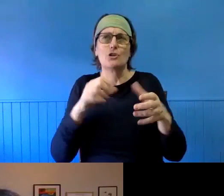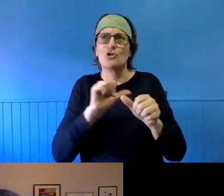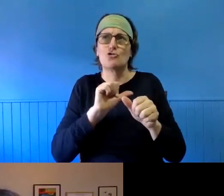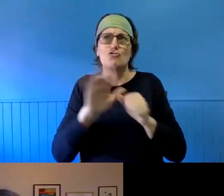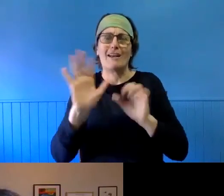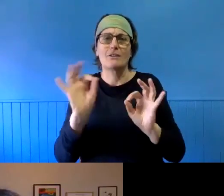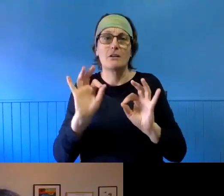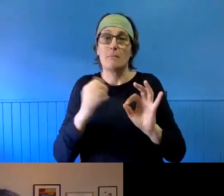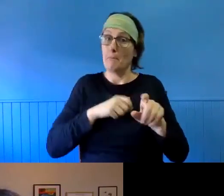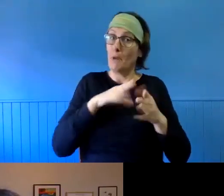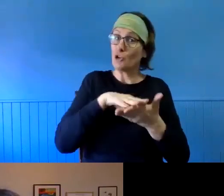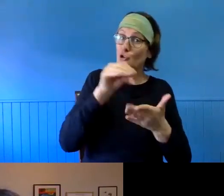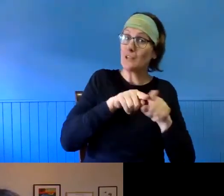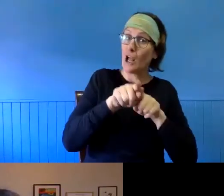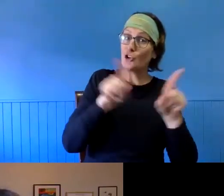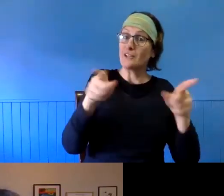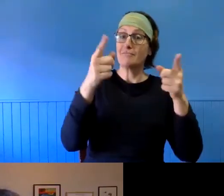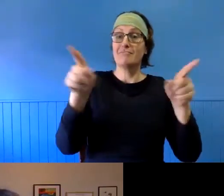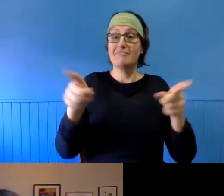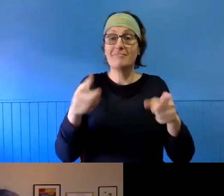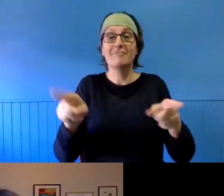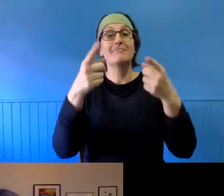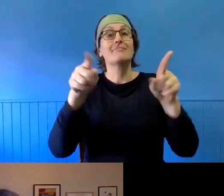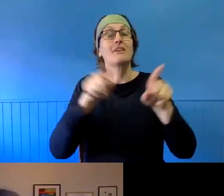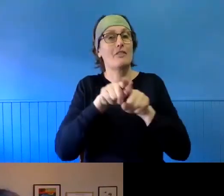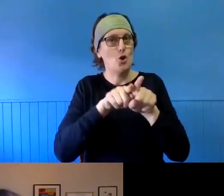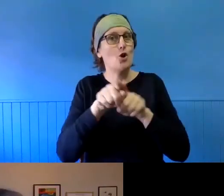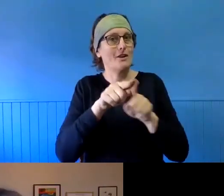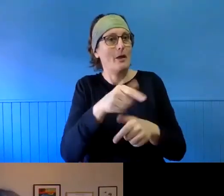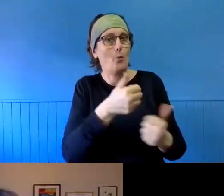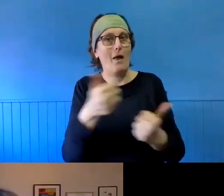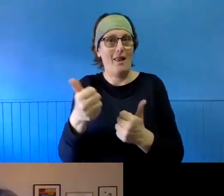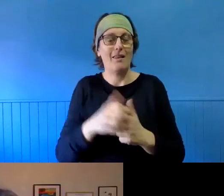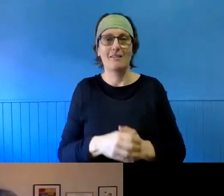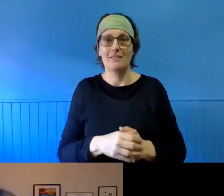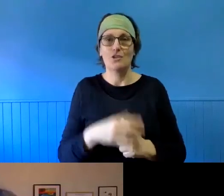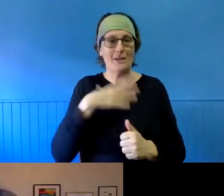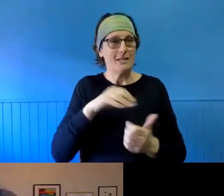well because they're having to make sure their actuse is right on time